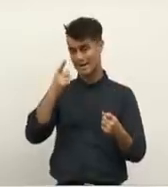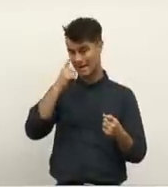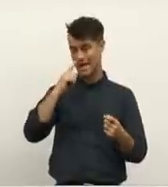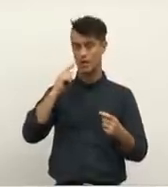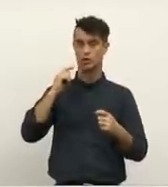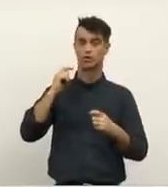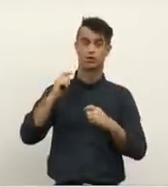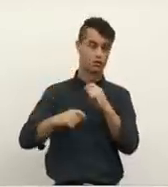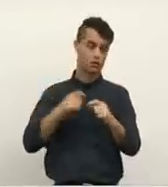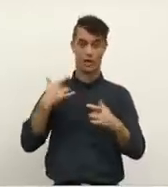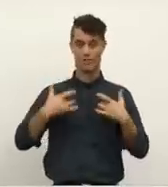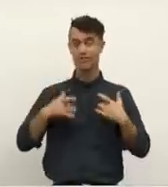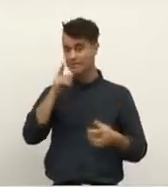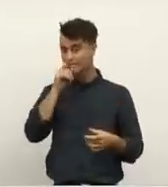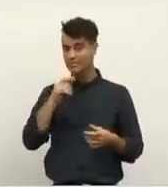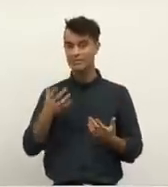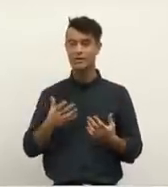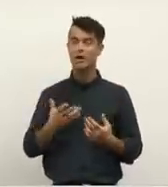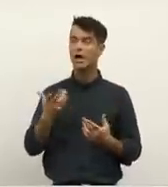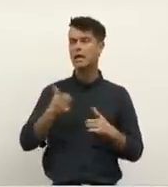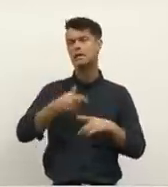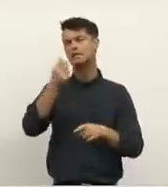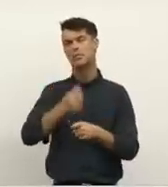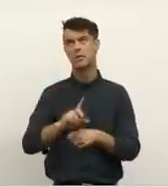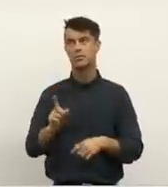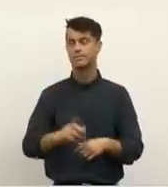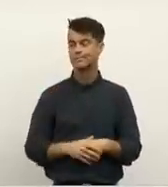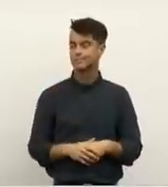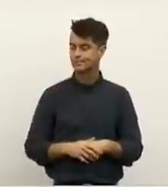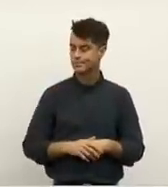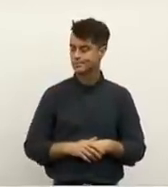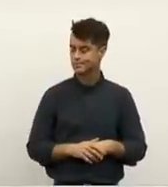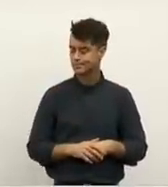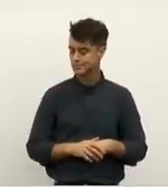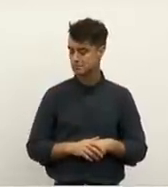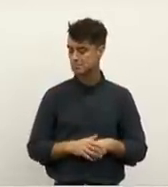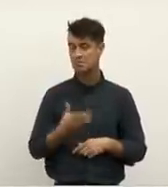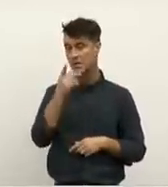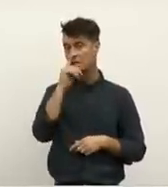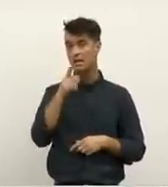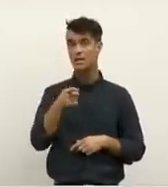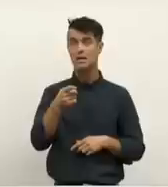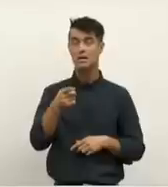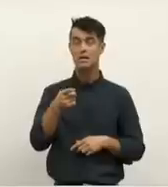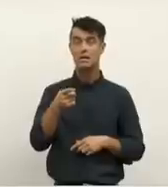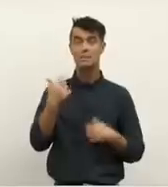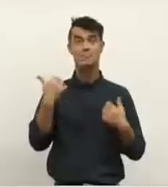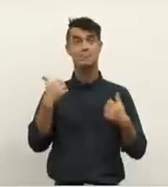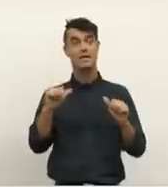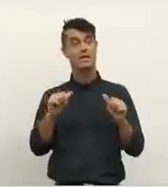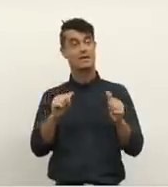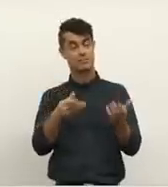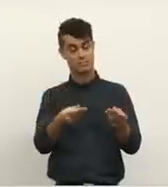It can mean that for instance, you're able to get things in hard copy Braille